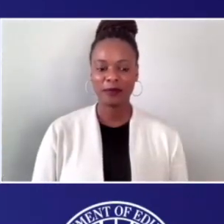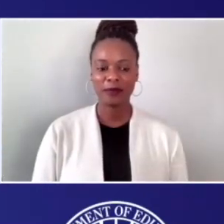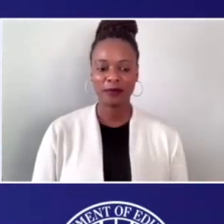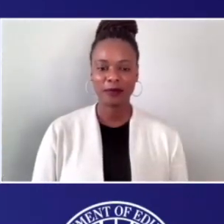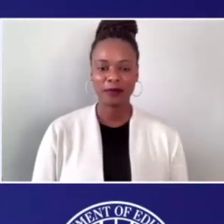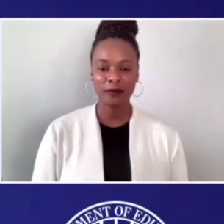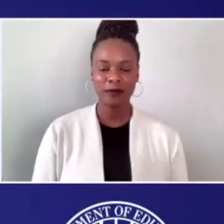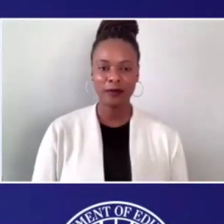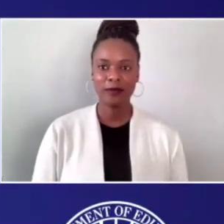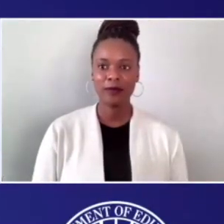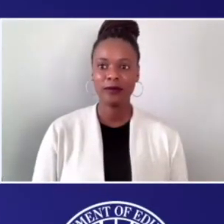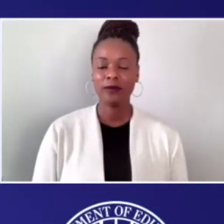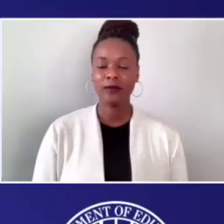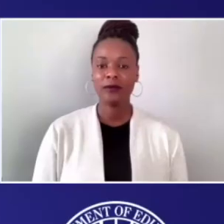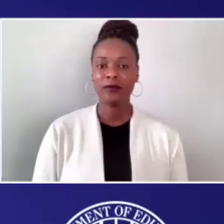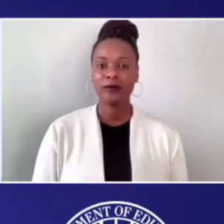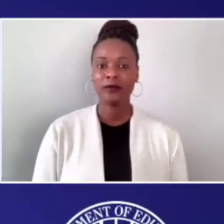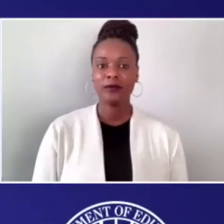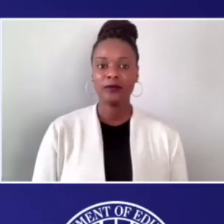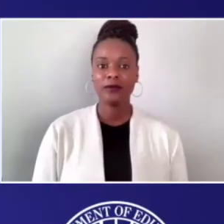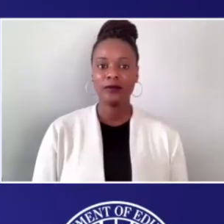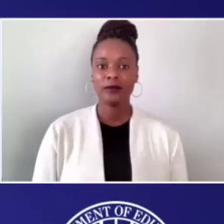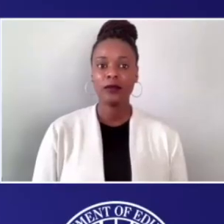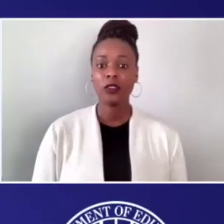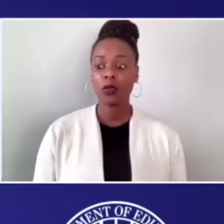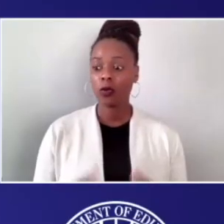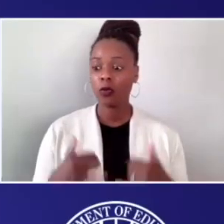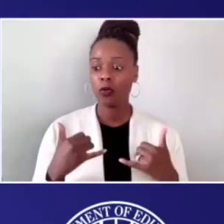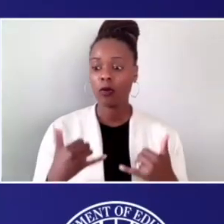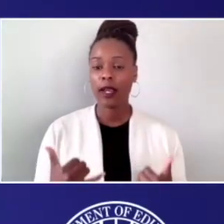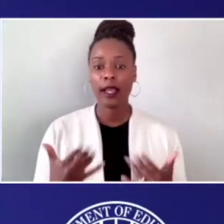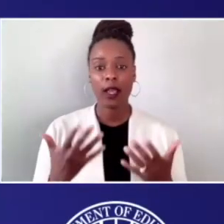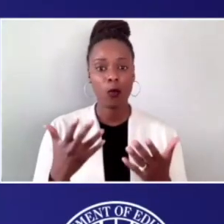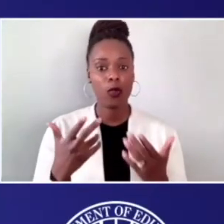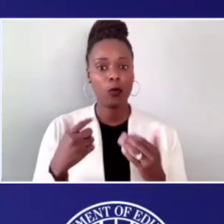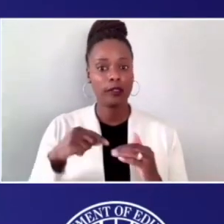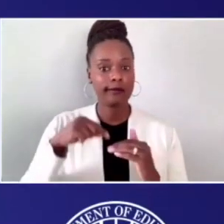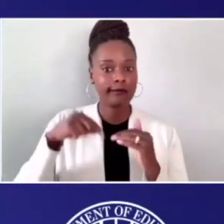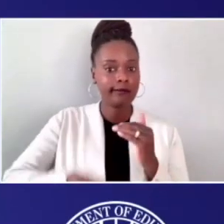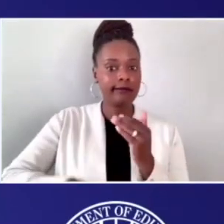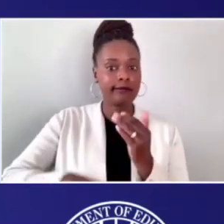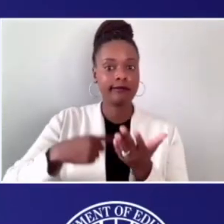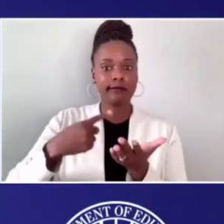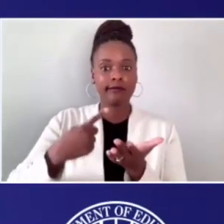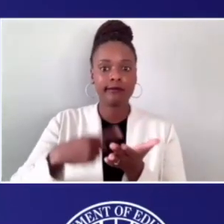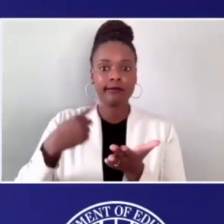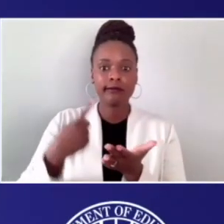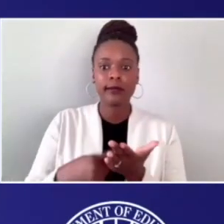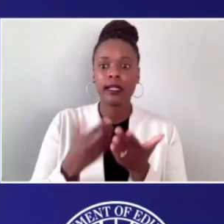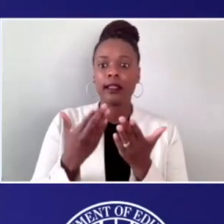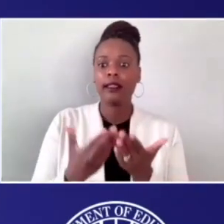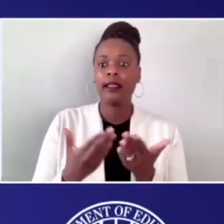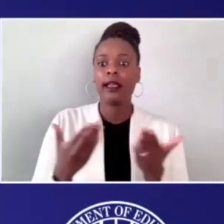So right now we want to do a deep dive into the items that we discussed about fixed